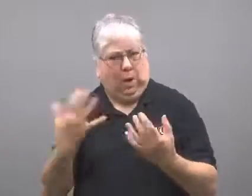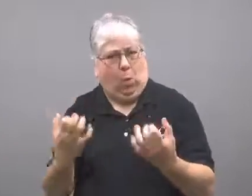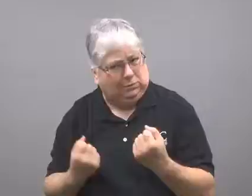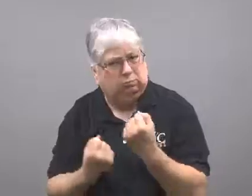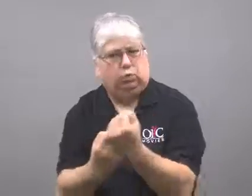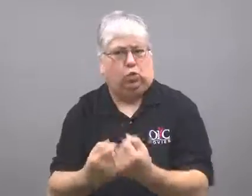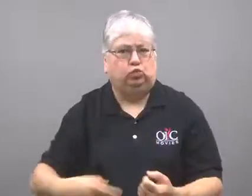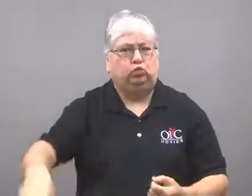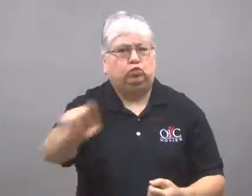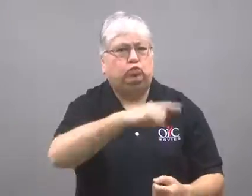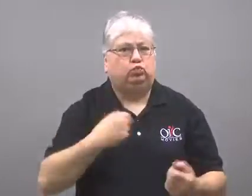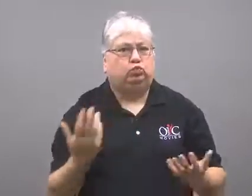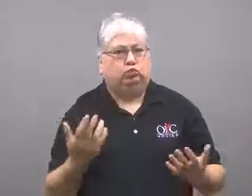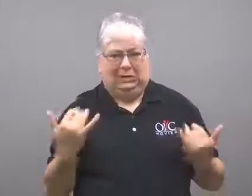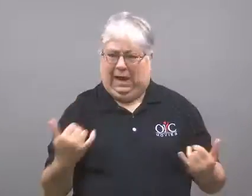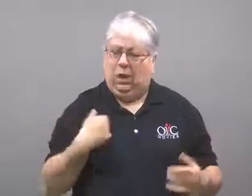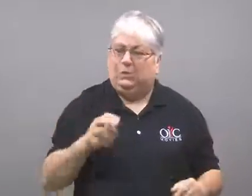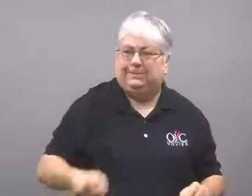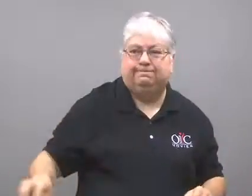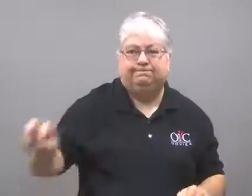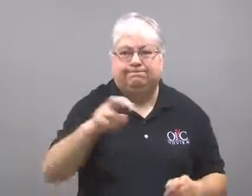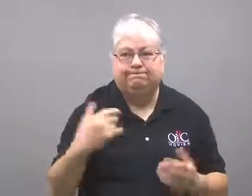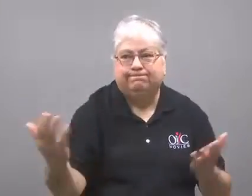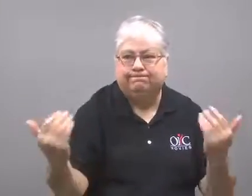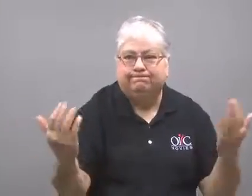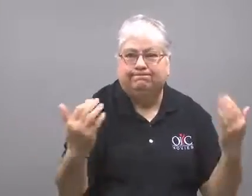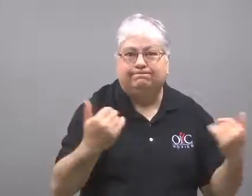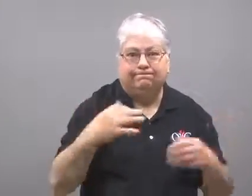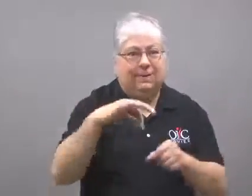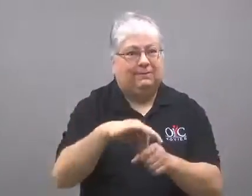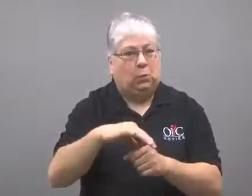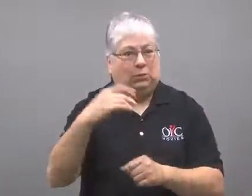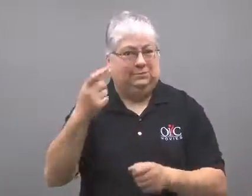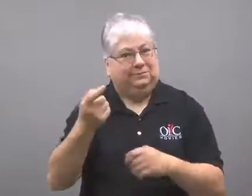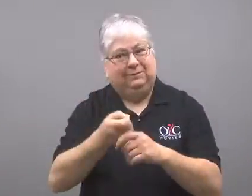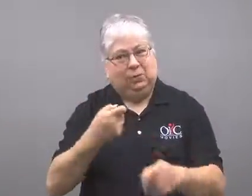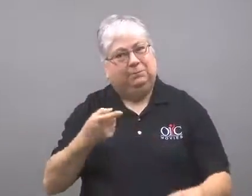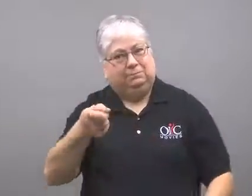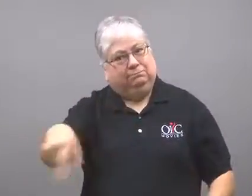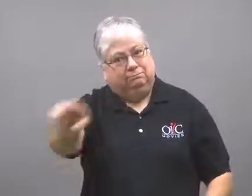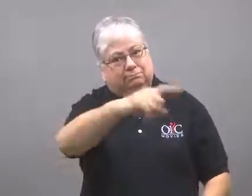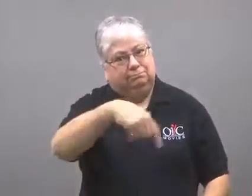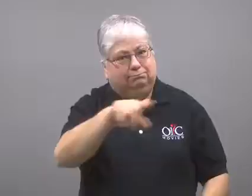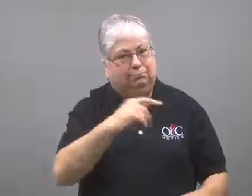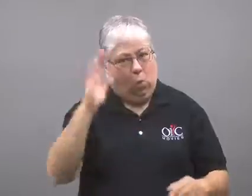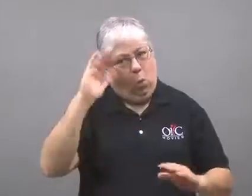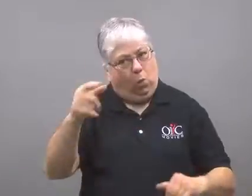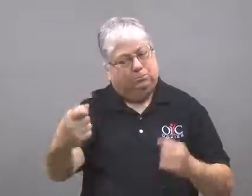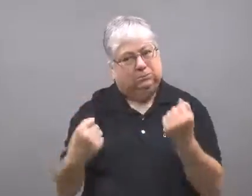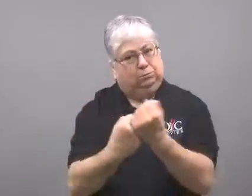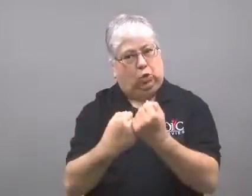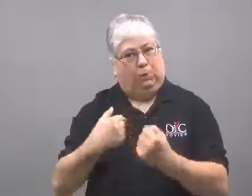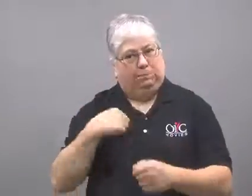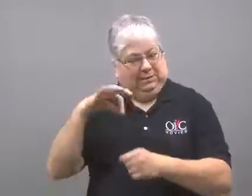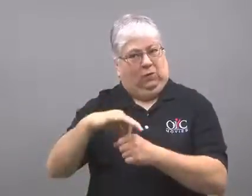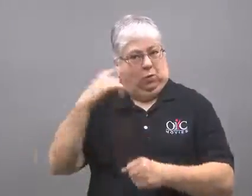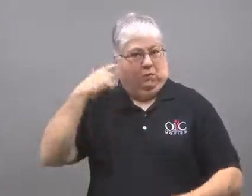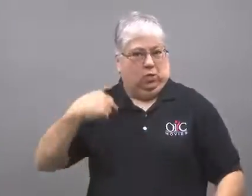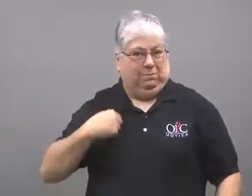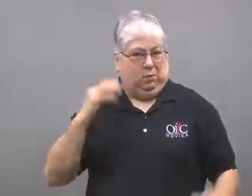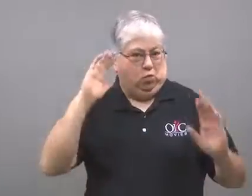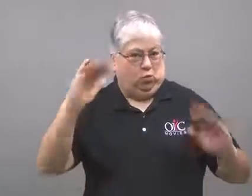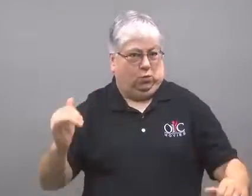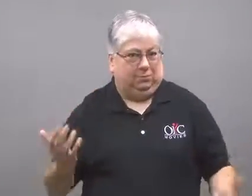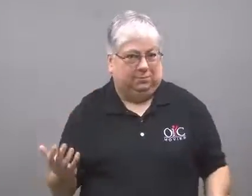She wanted to be that person and would be campaigning and hoped to win viewers' votes.